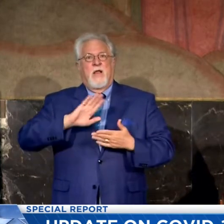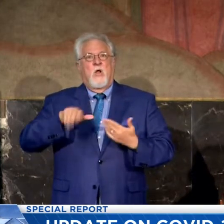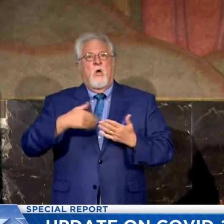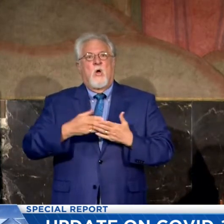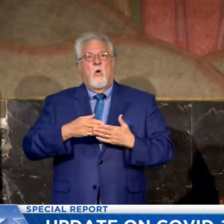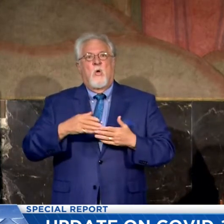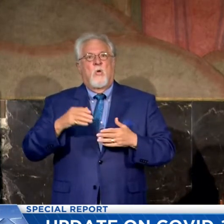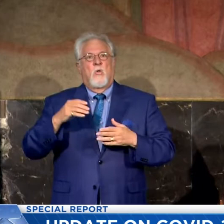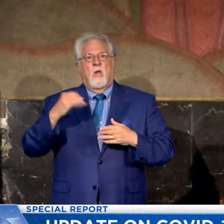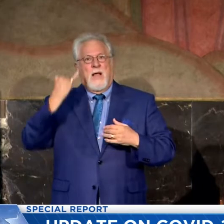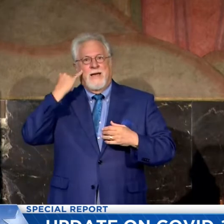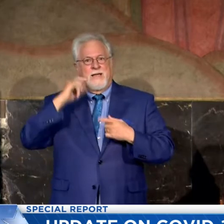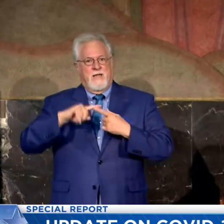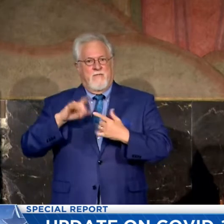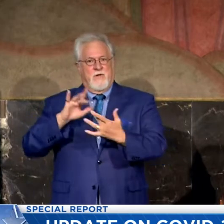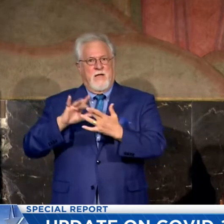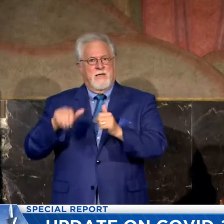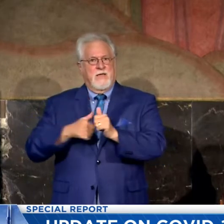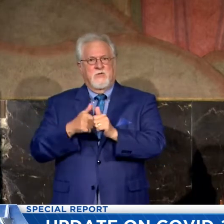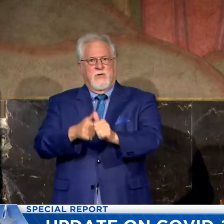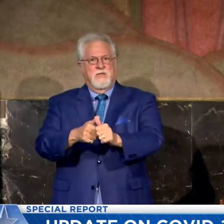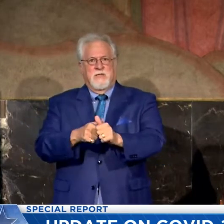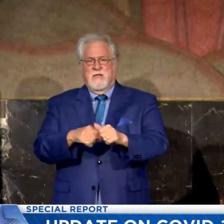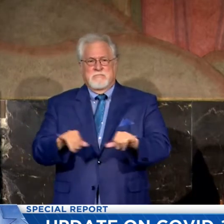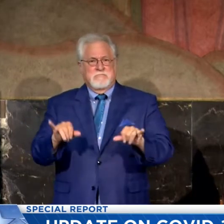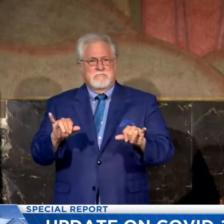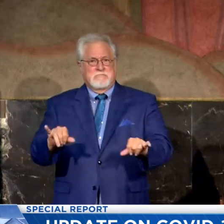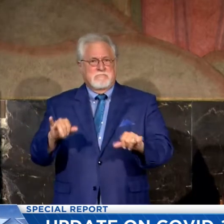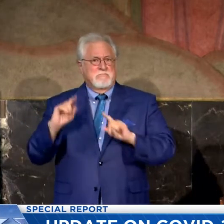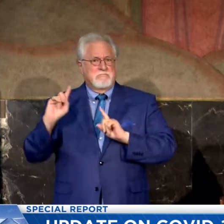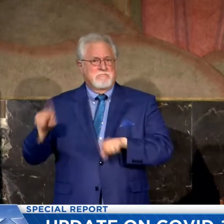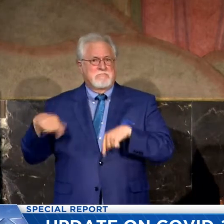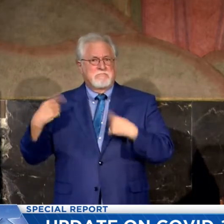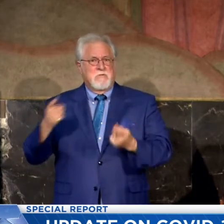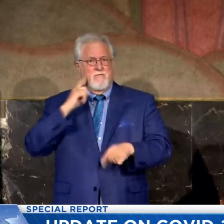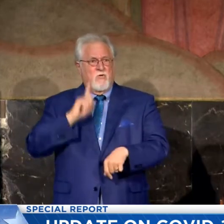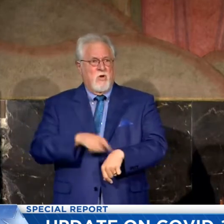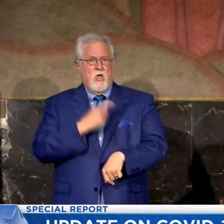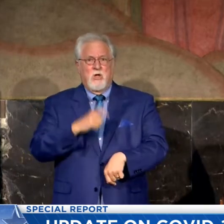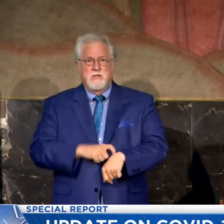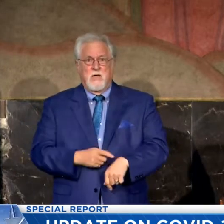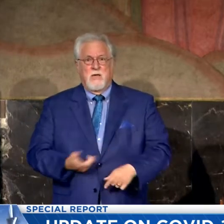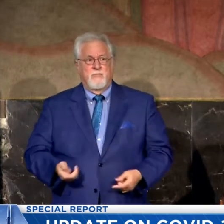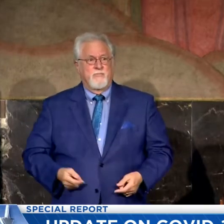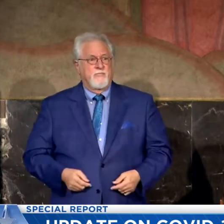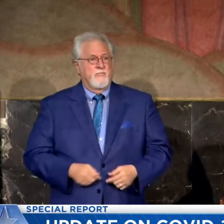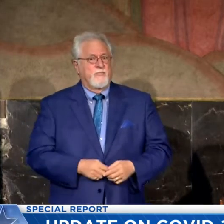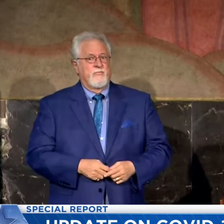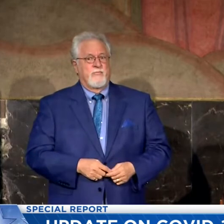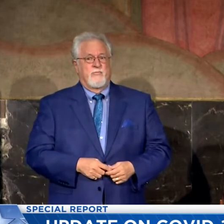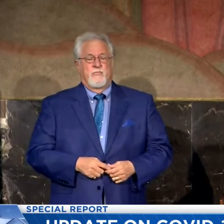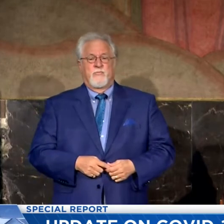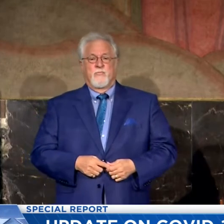LOUISIANA. THERE WERE MULTIPLE OCCASIONS. PROBABLY NOT AT THE SCALE WE WILL BE DOING THIS NOW, BUT THE WHOLE EFFORT OF CONTACT TRACING